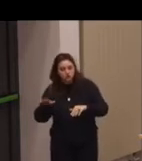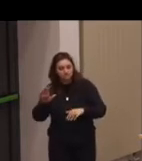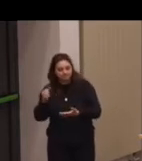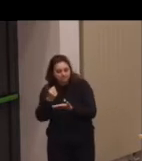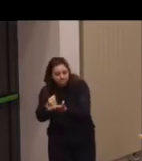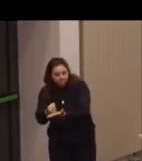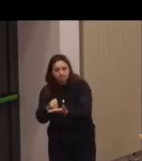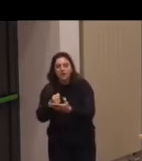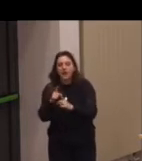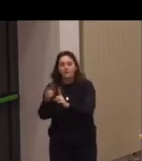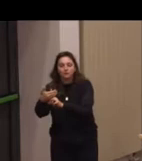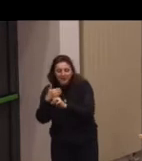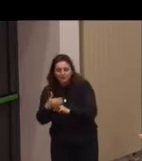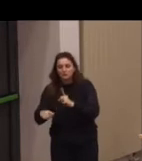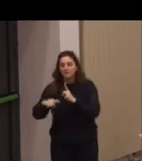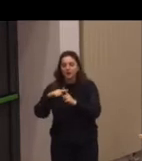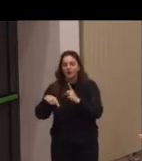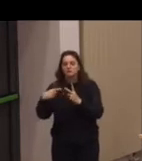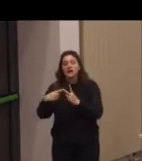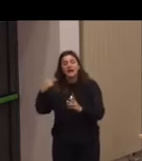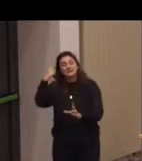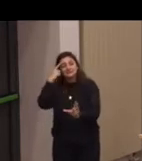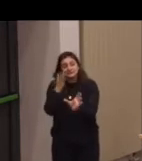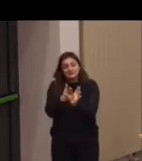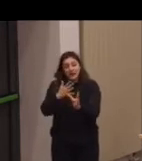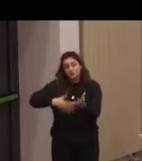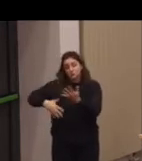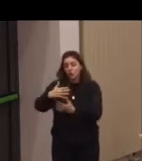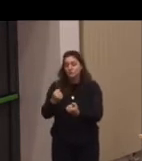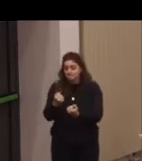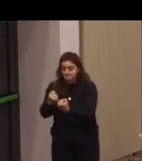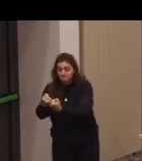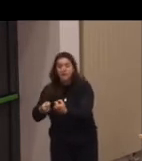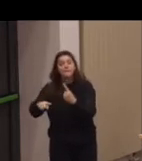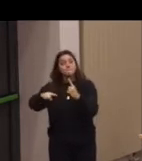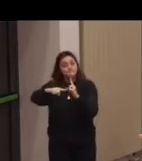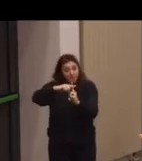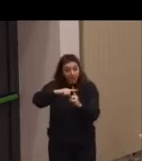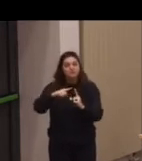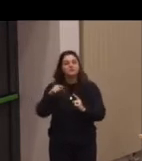support, the cash assistance was specifically planned with inclusion at its core. And what